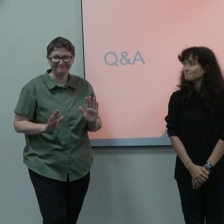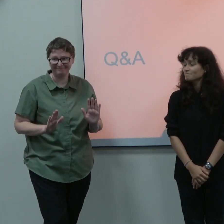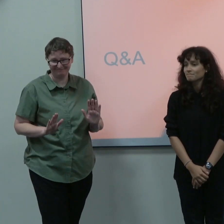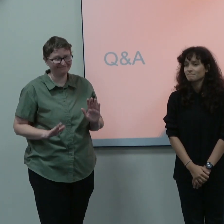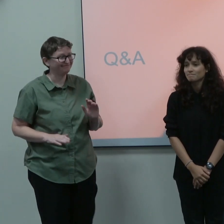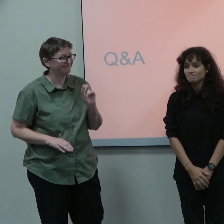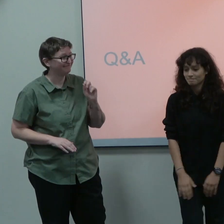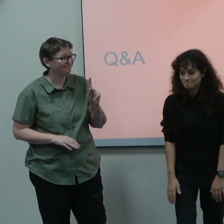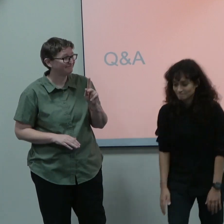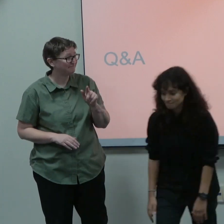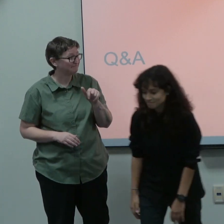Awesome.